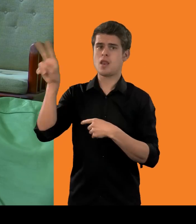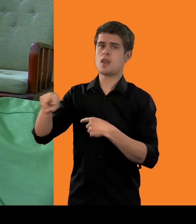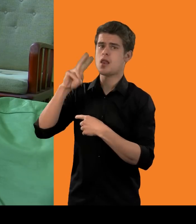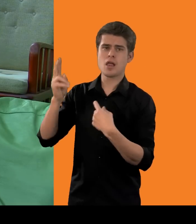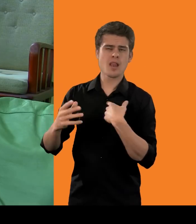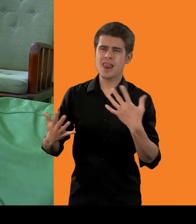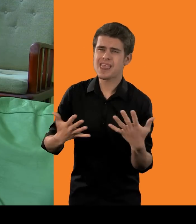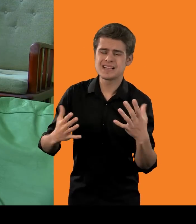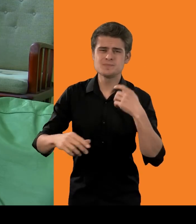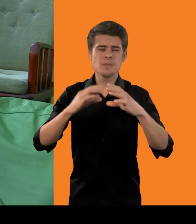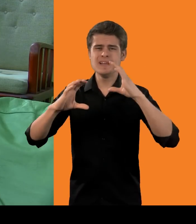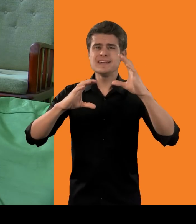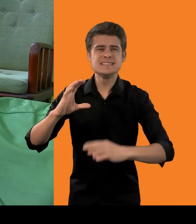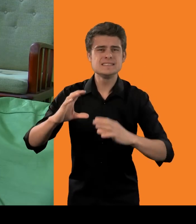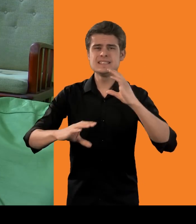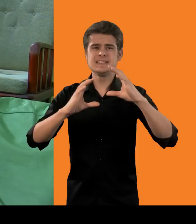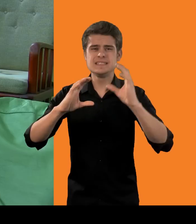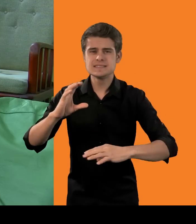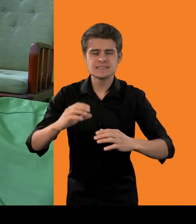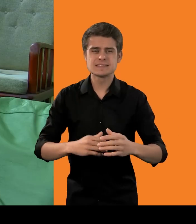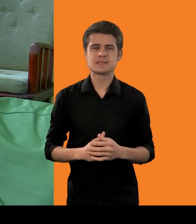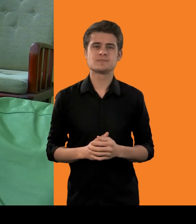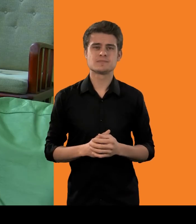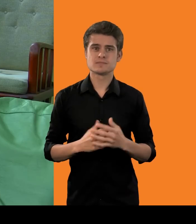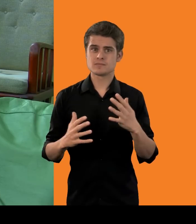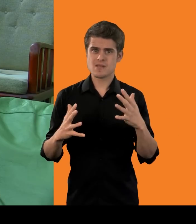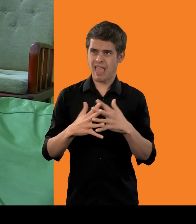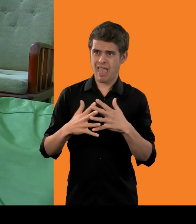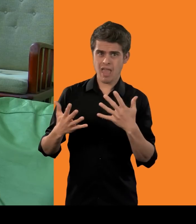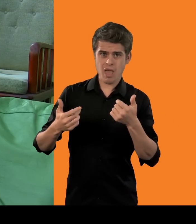They might cover their mouth or look a little bit that way, which can be quite annoying,